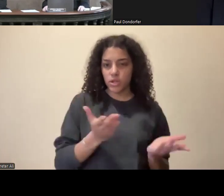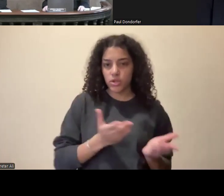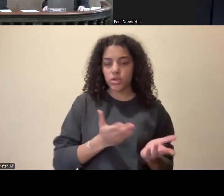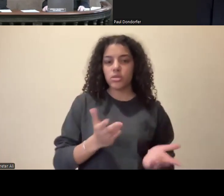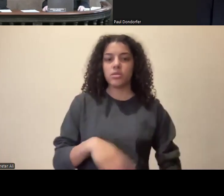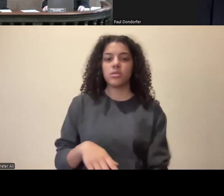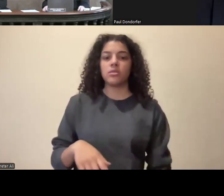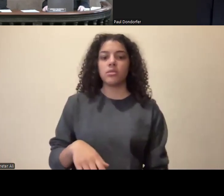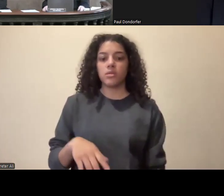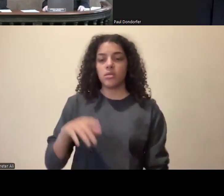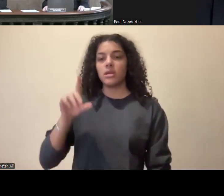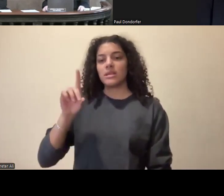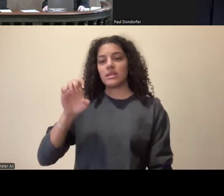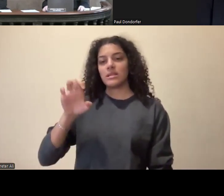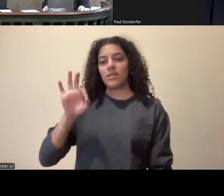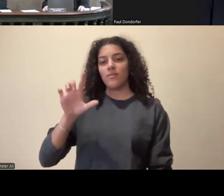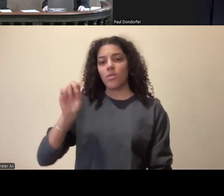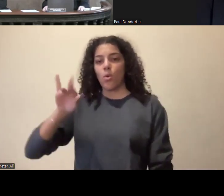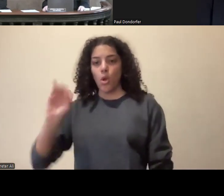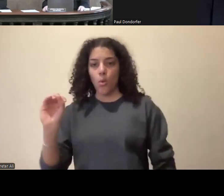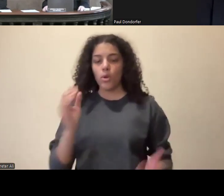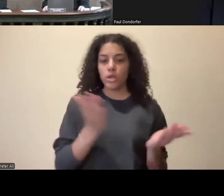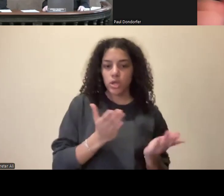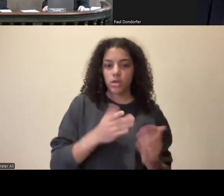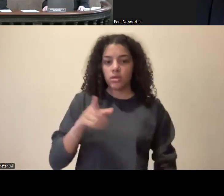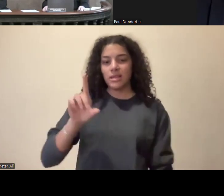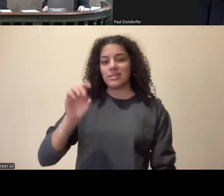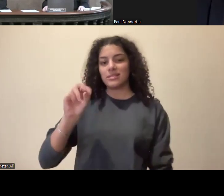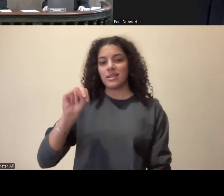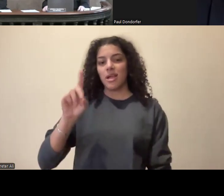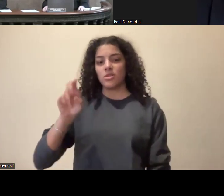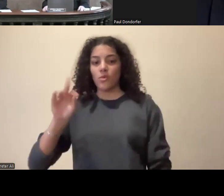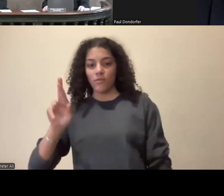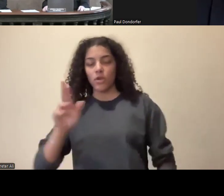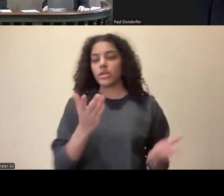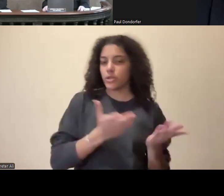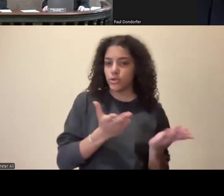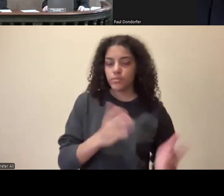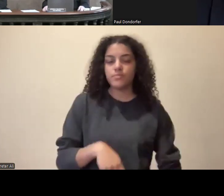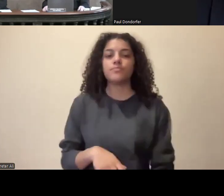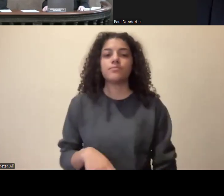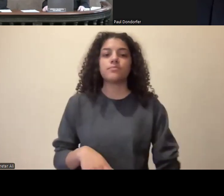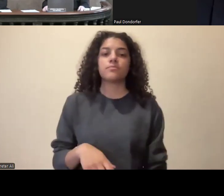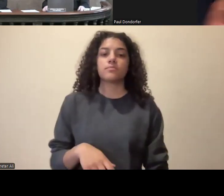is present Mrs Dorio Mrs Dorio is present Mr Dondorfer present Mr Dondorfer is present Mr